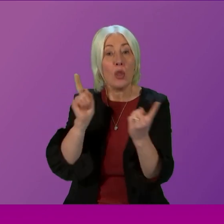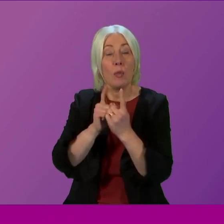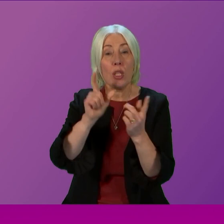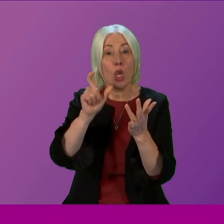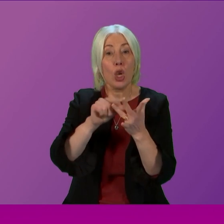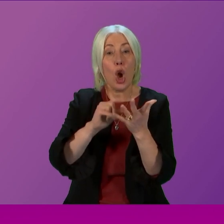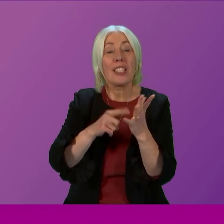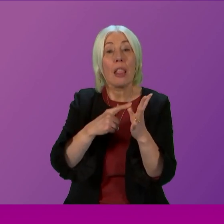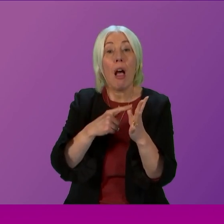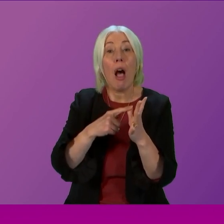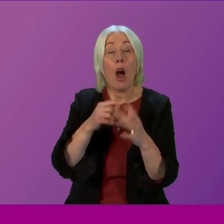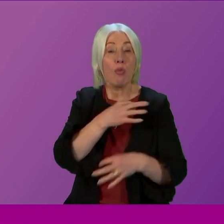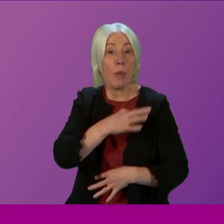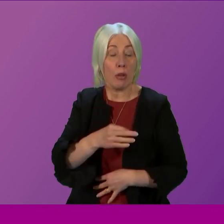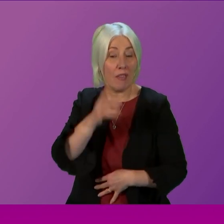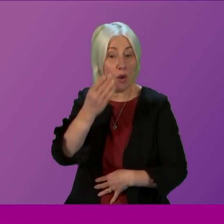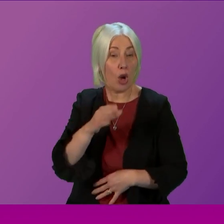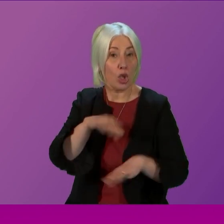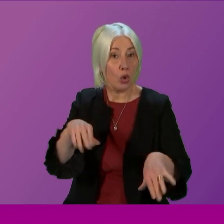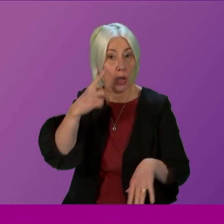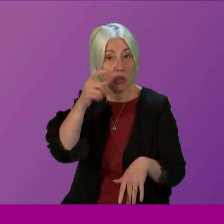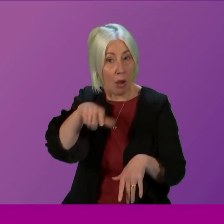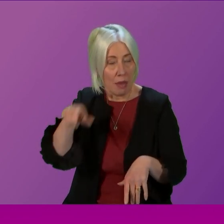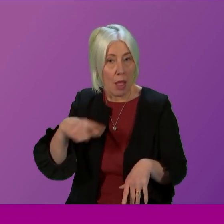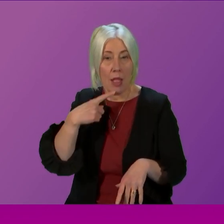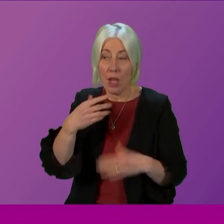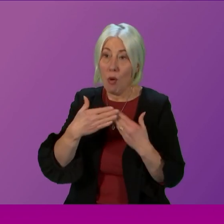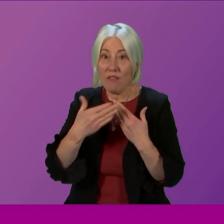Authorities spokesperson for children and young people to discuss what further support to local